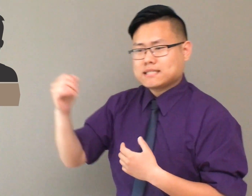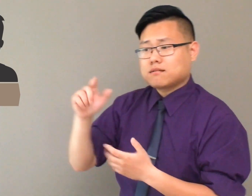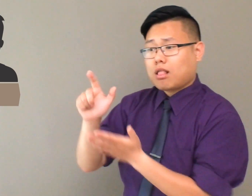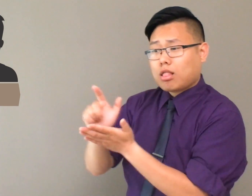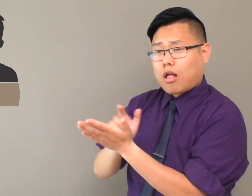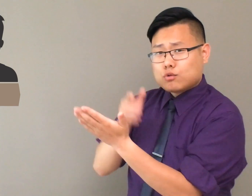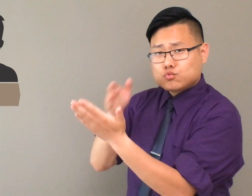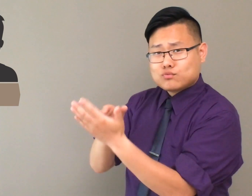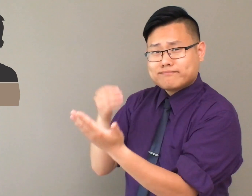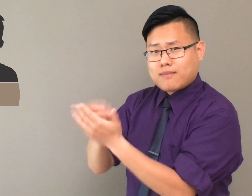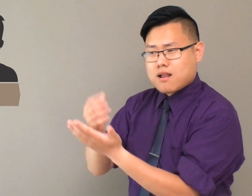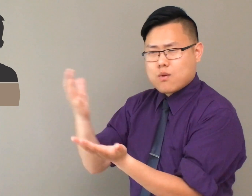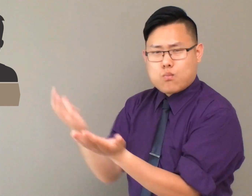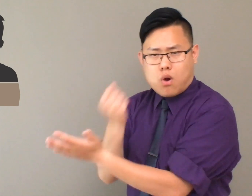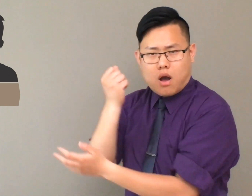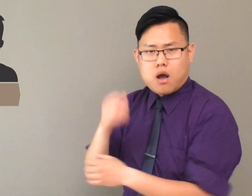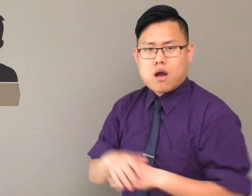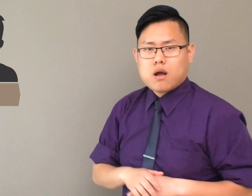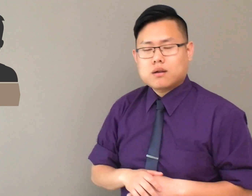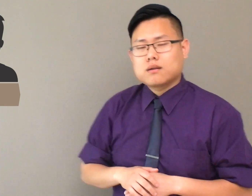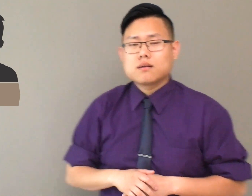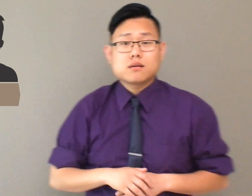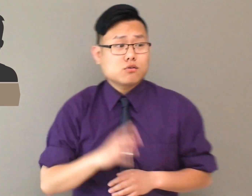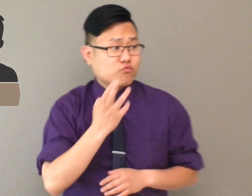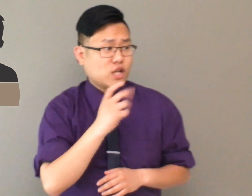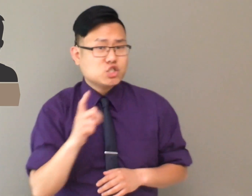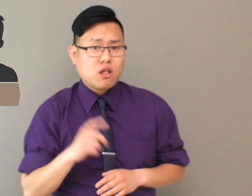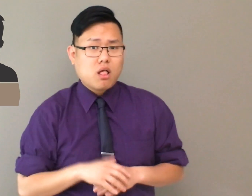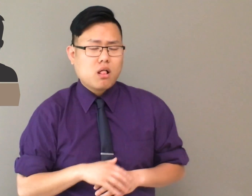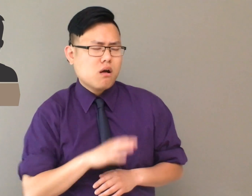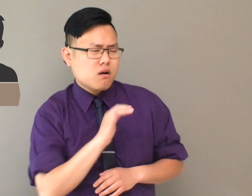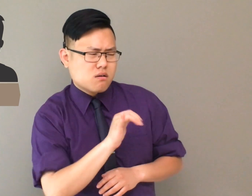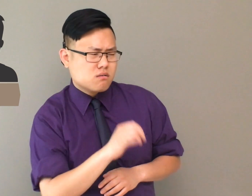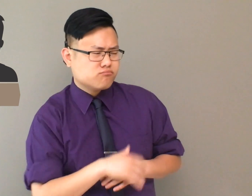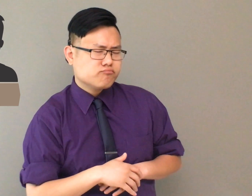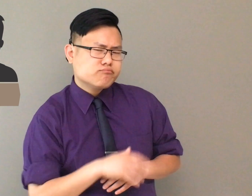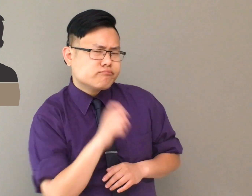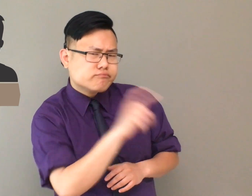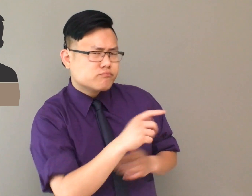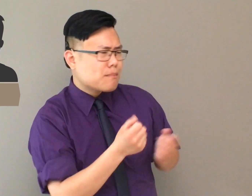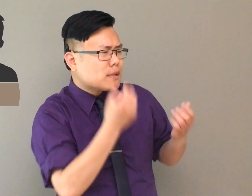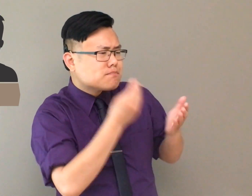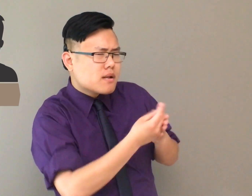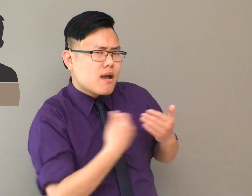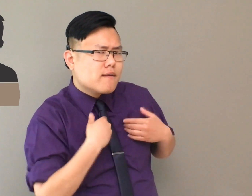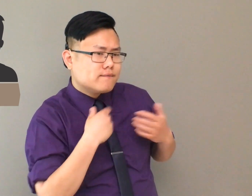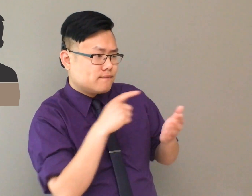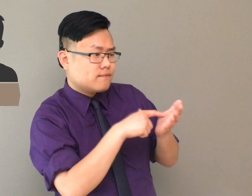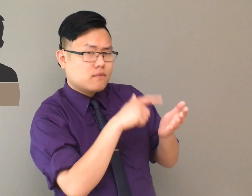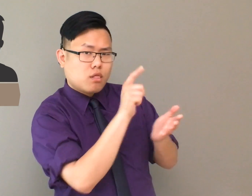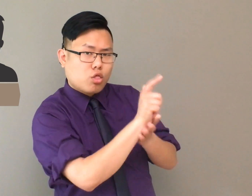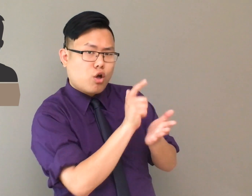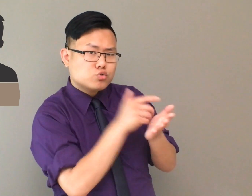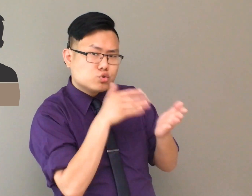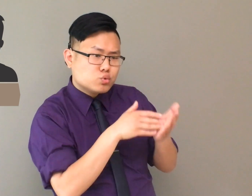by money he received from a lawsuit. Rachel responded with questions about Cam's overall